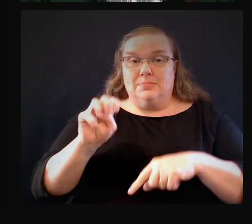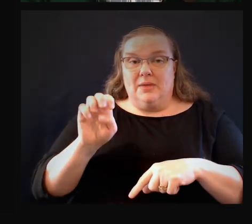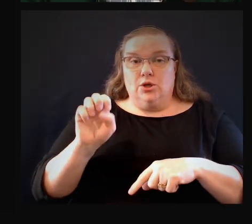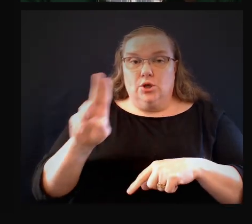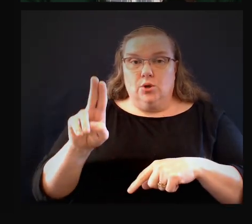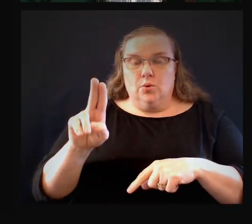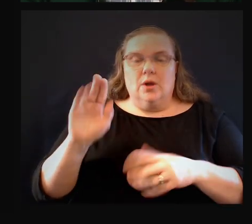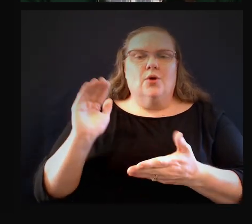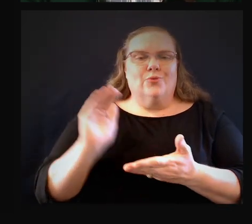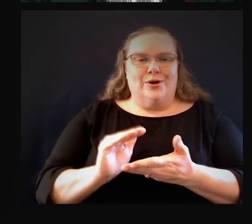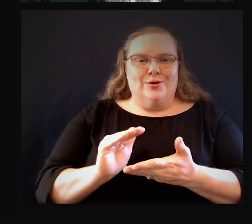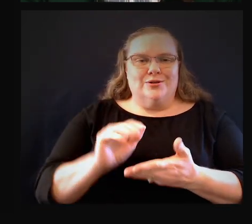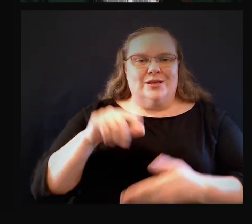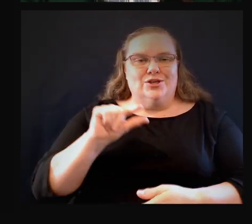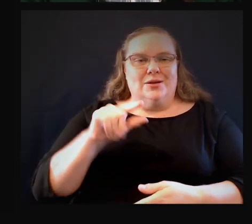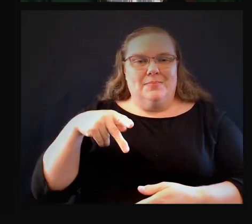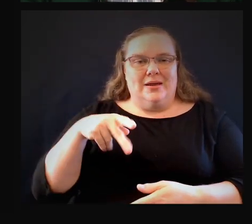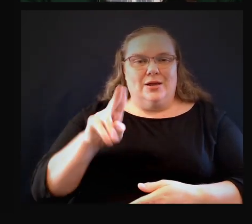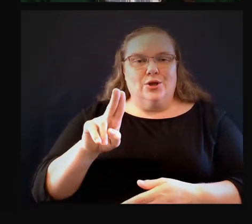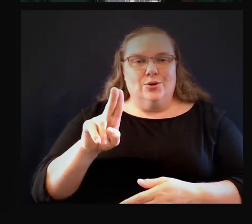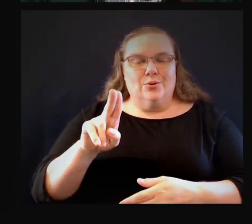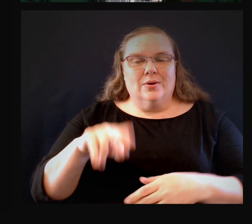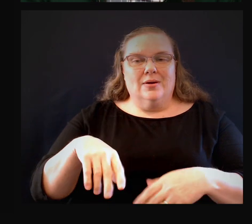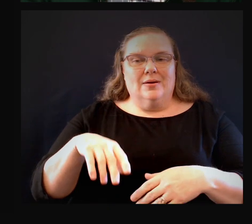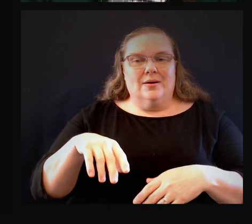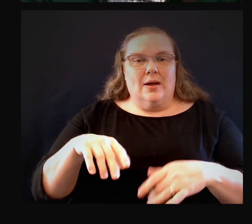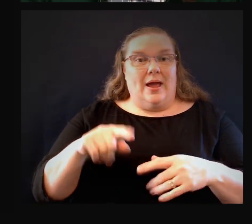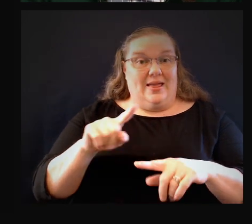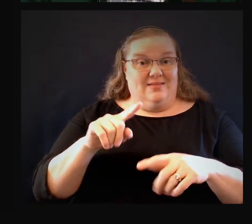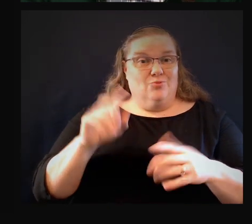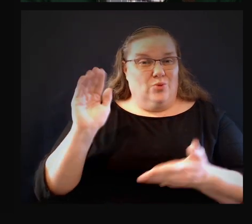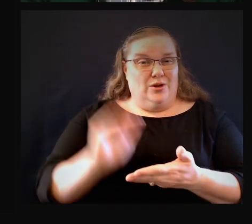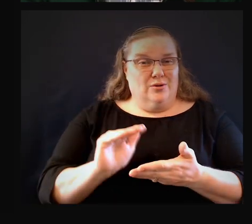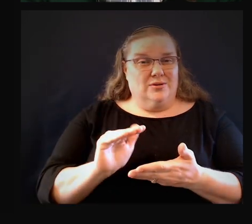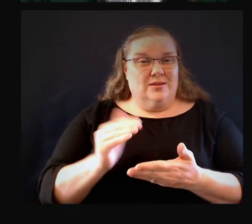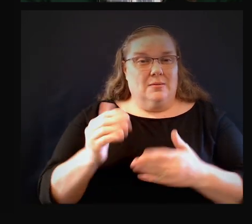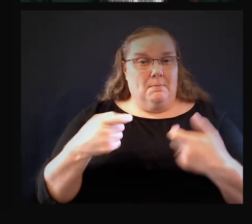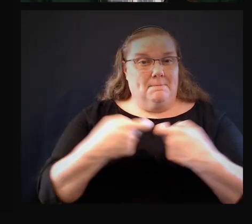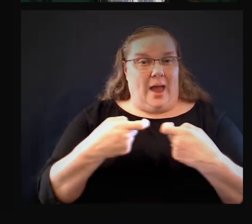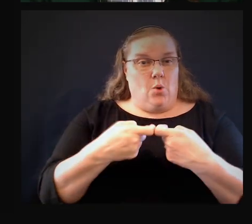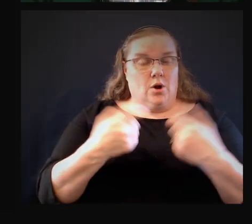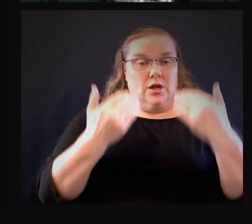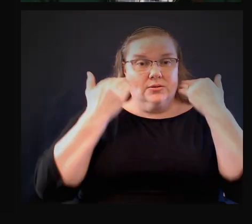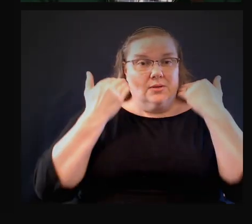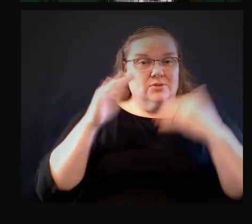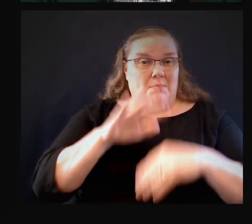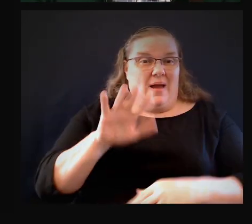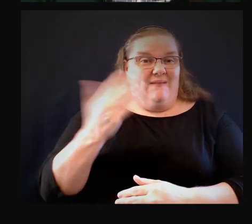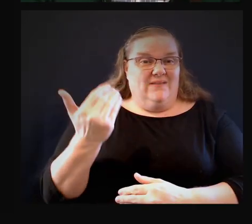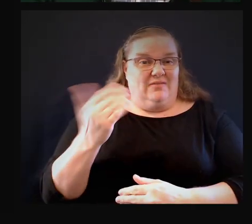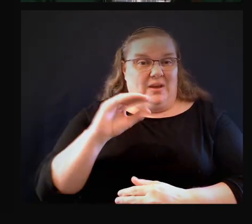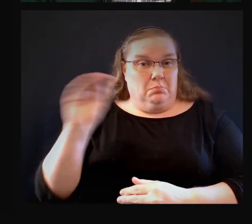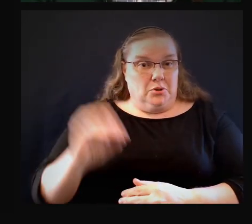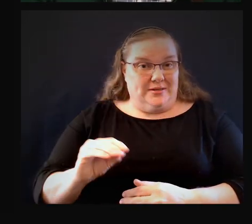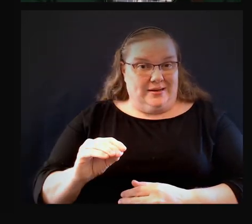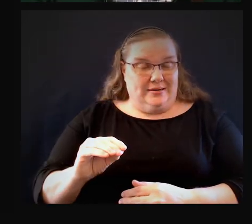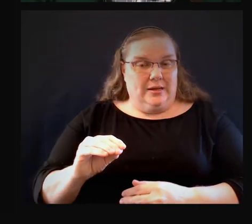which decreased power consumption by about 15%. Extra savings could be made by lowering frame rate as well.